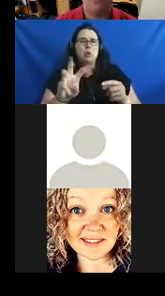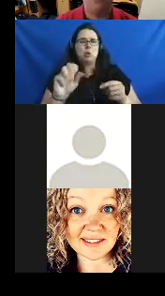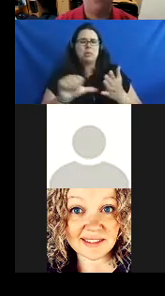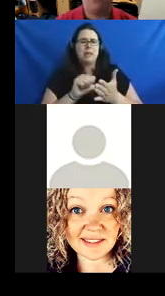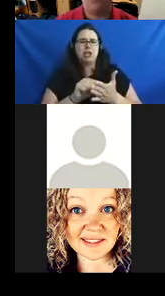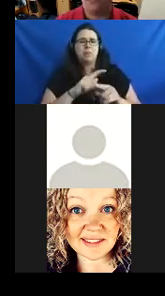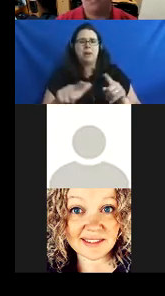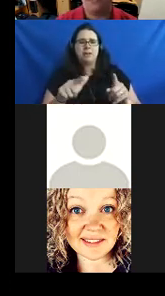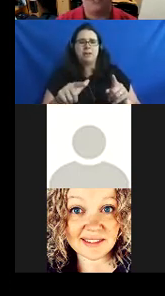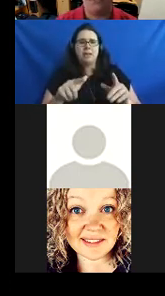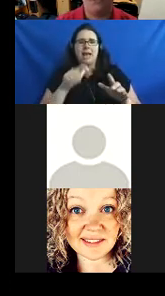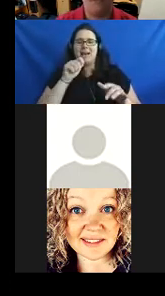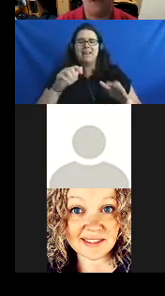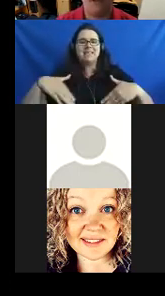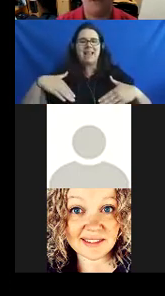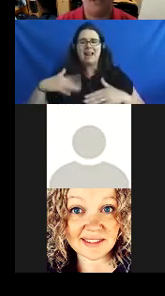DON'T HAVE THE LINK TO SHARE WITH YOU YET HOW TO REGISTER